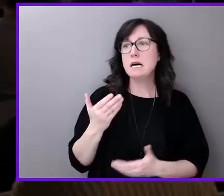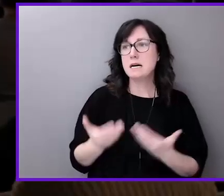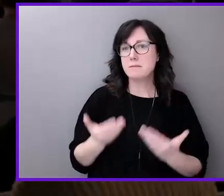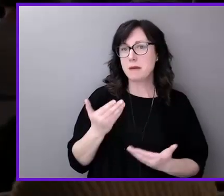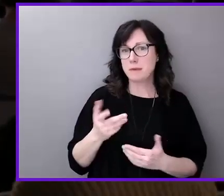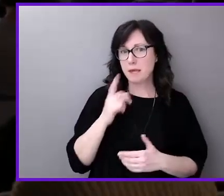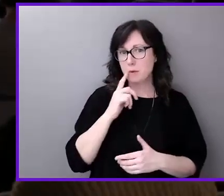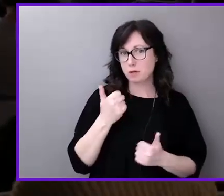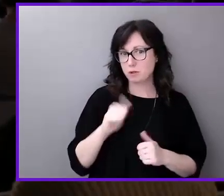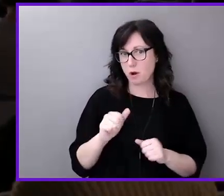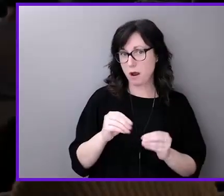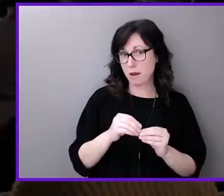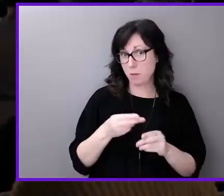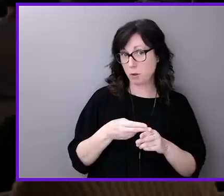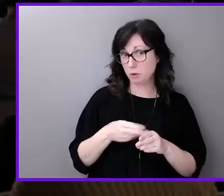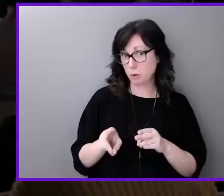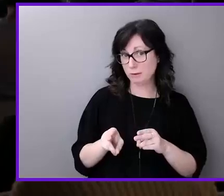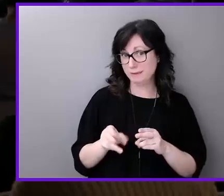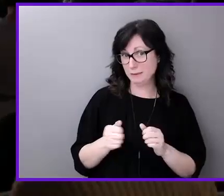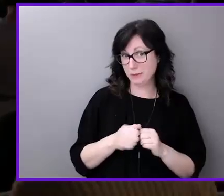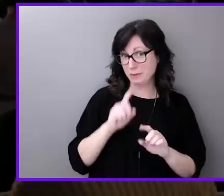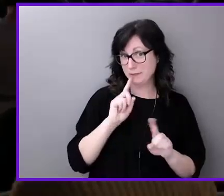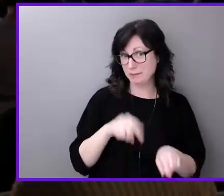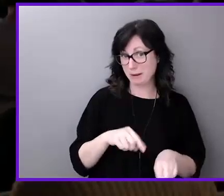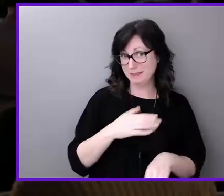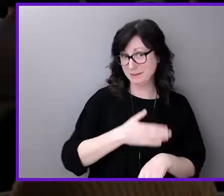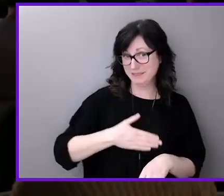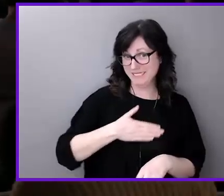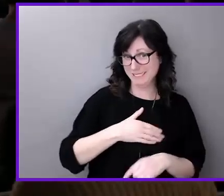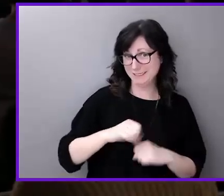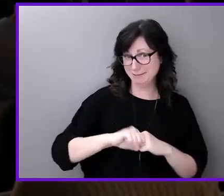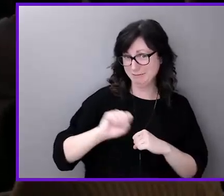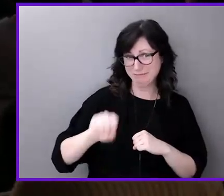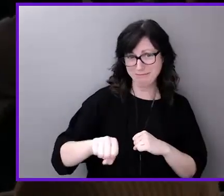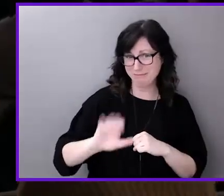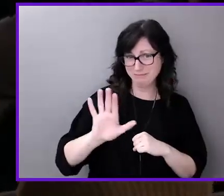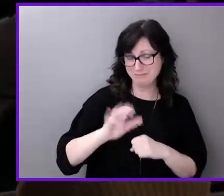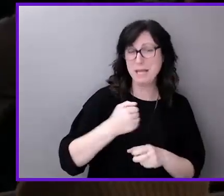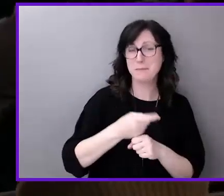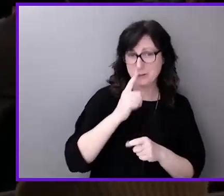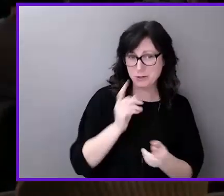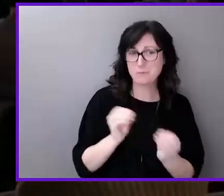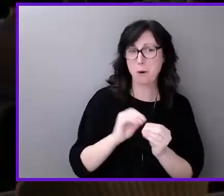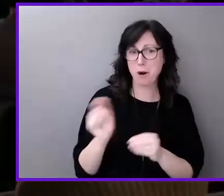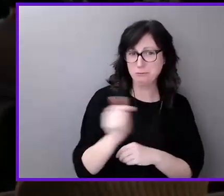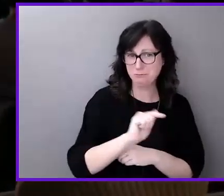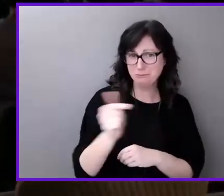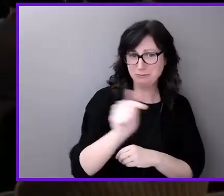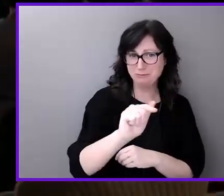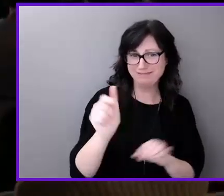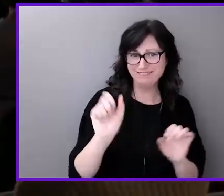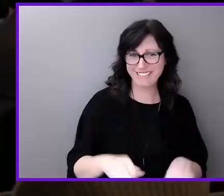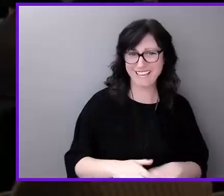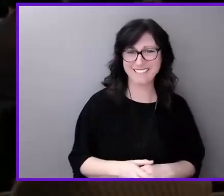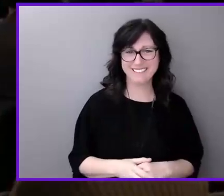a little bit tighter with your responses so that we can have a few more questions.